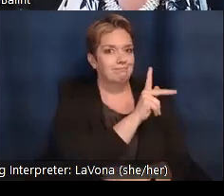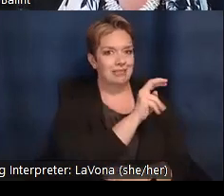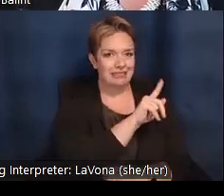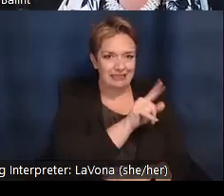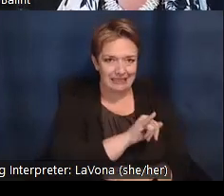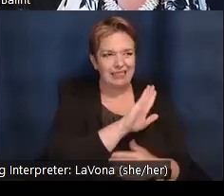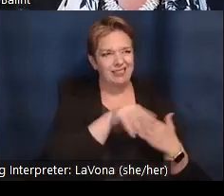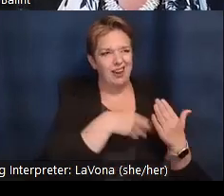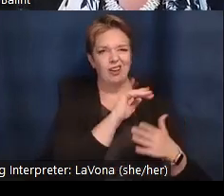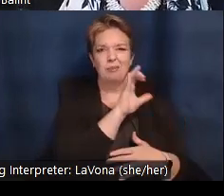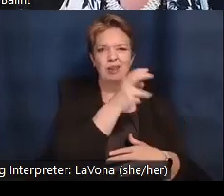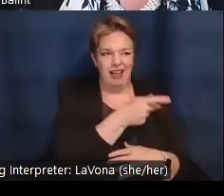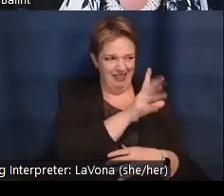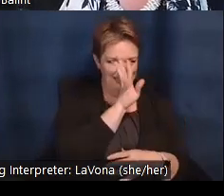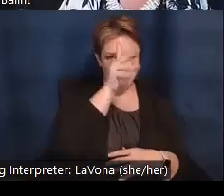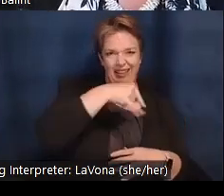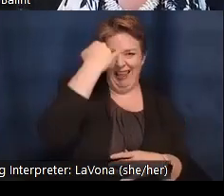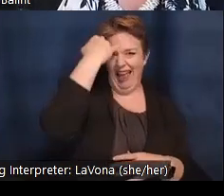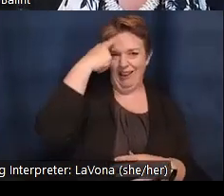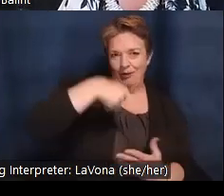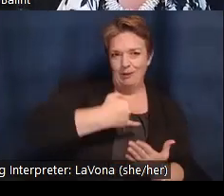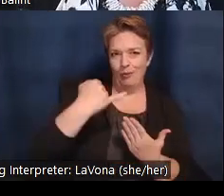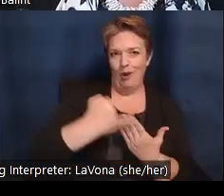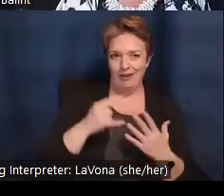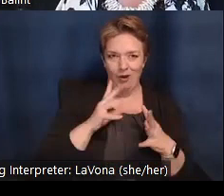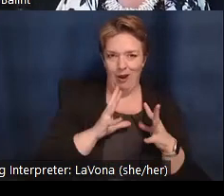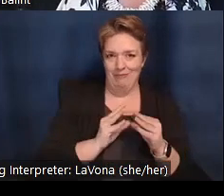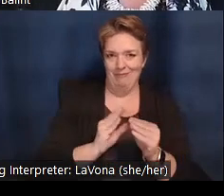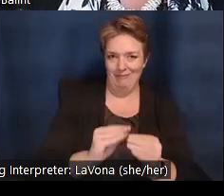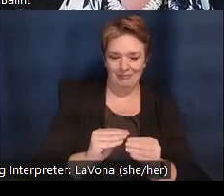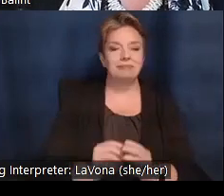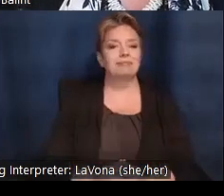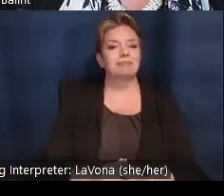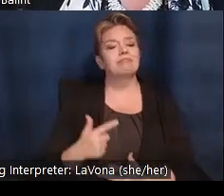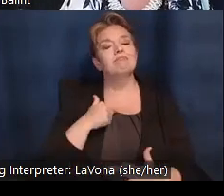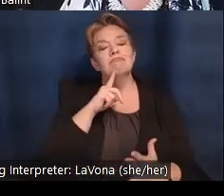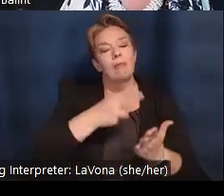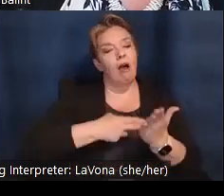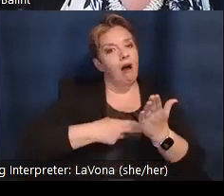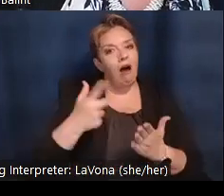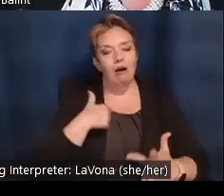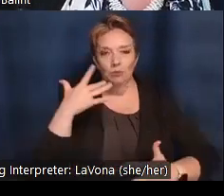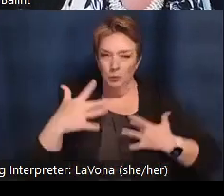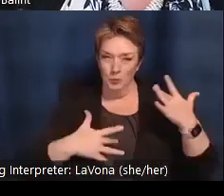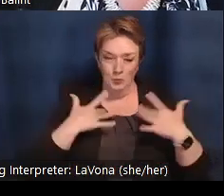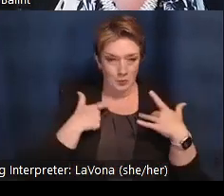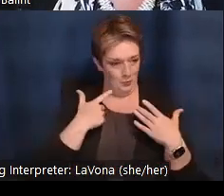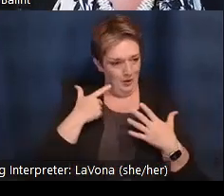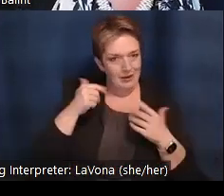in collaboration with Historic Artists' Homes and Studios. I am so excited to have us continue this year's series with an artist